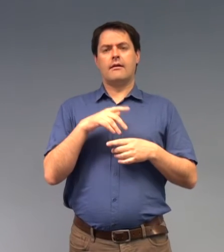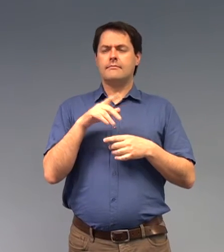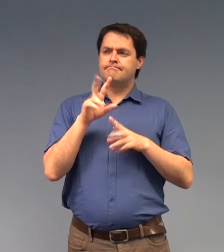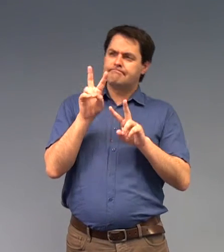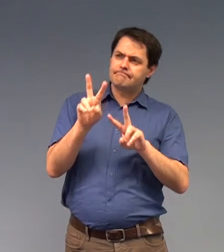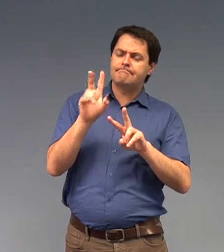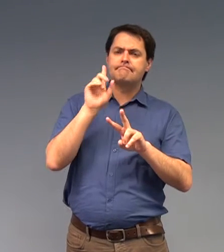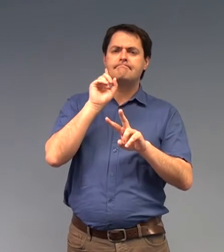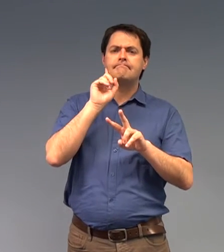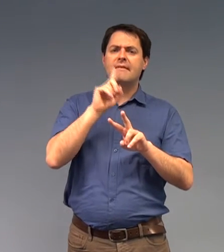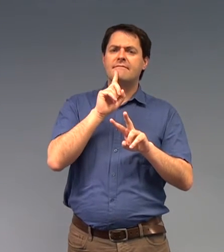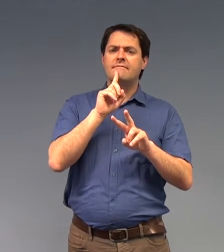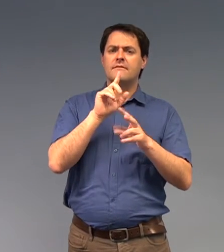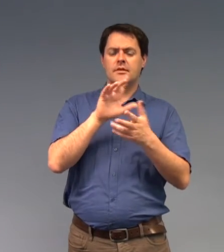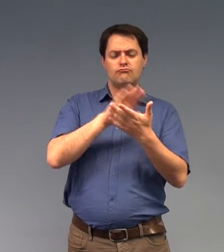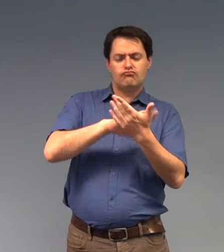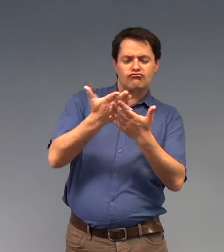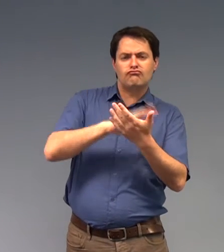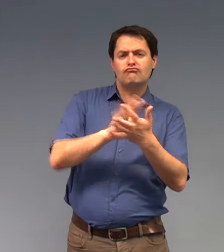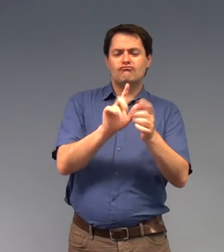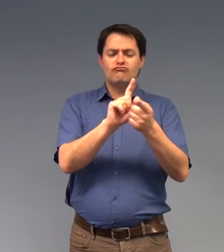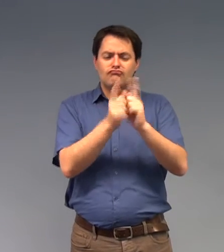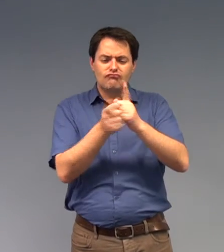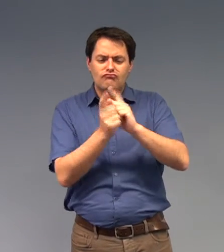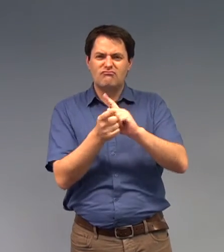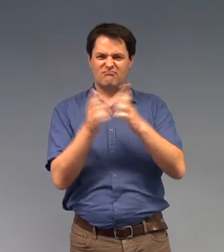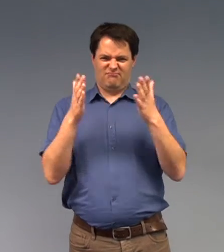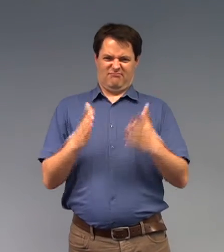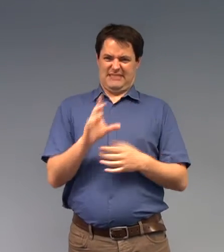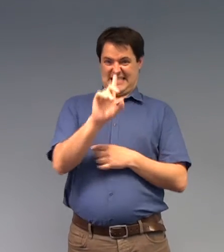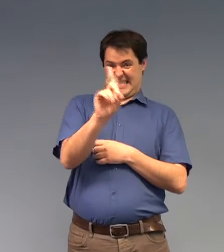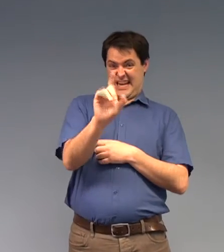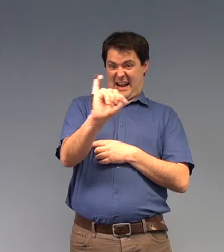And you'll see from the slides that I'm looking at